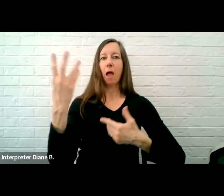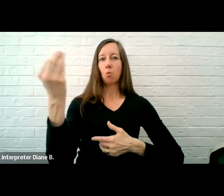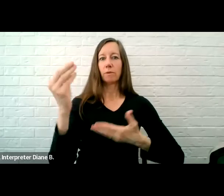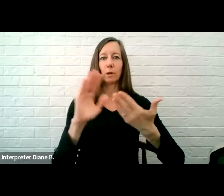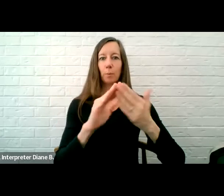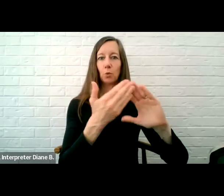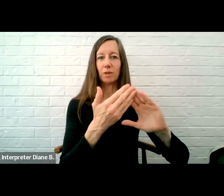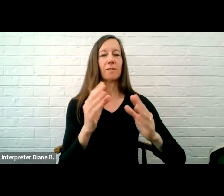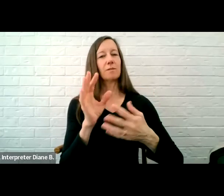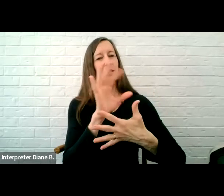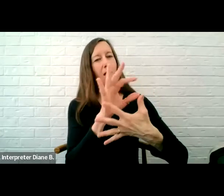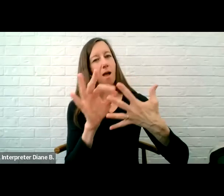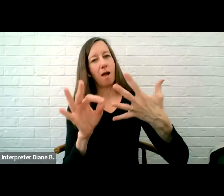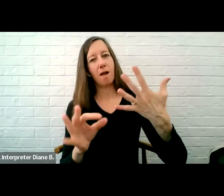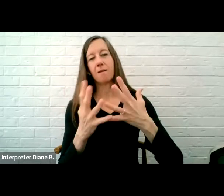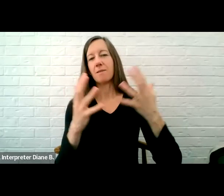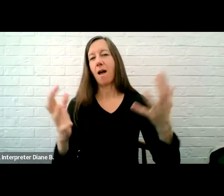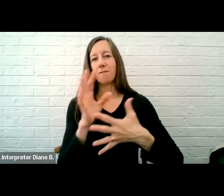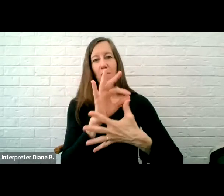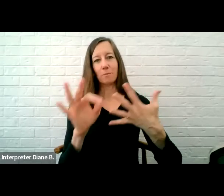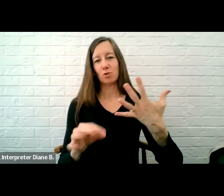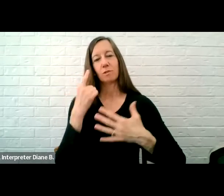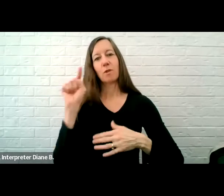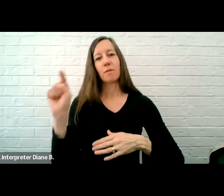So I'm especially grateful for the opportunity to talk with you today.